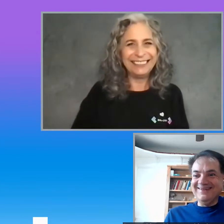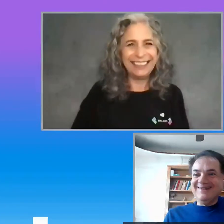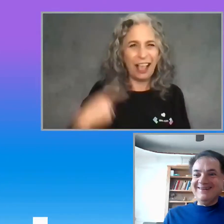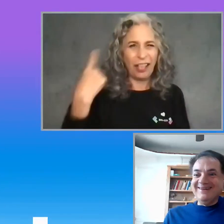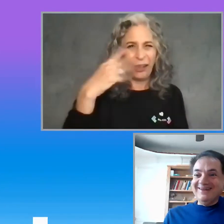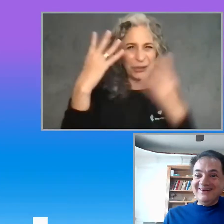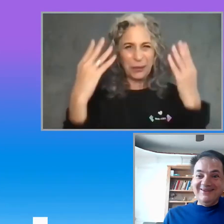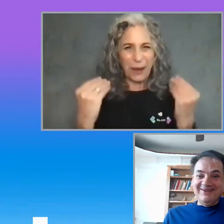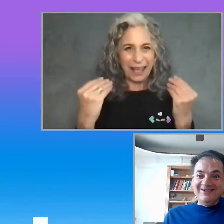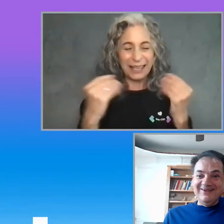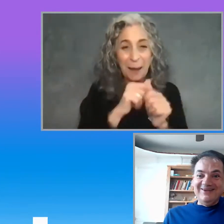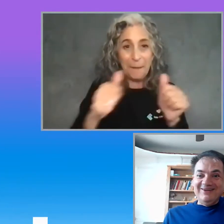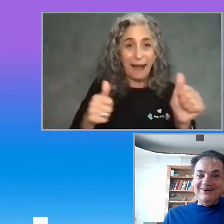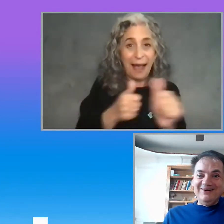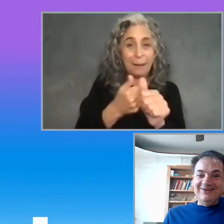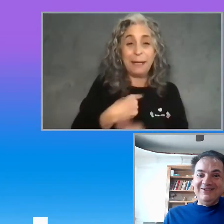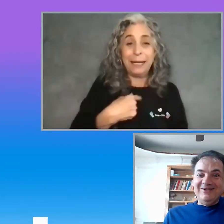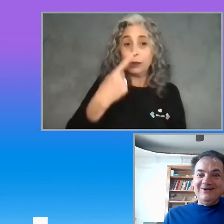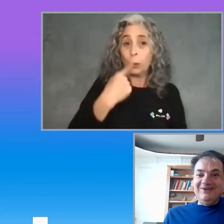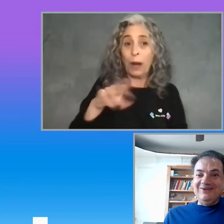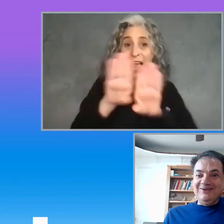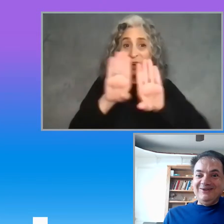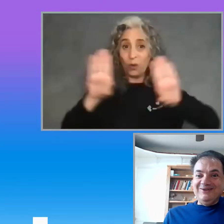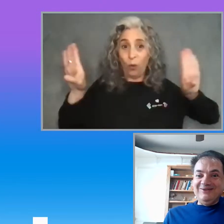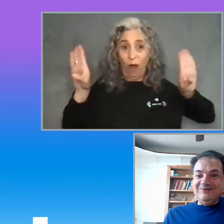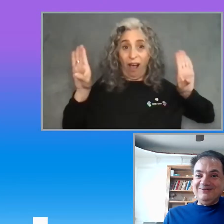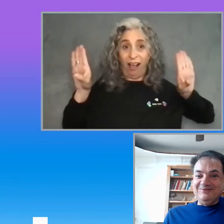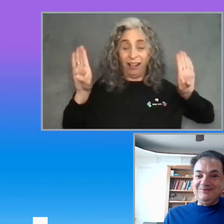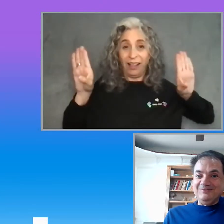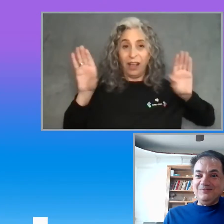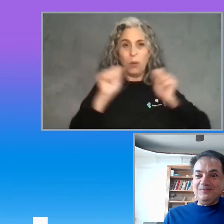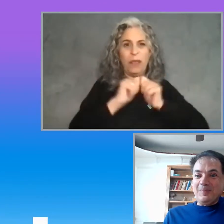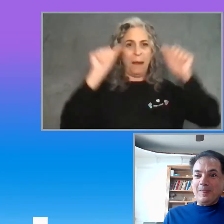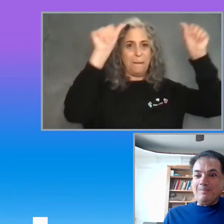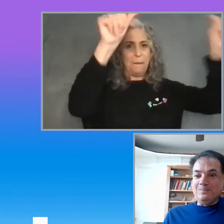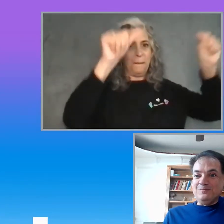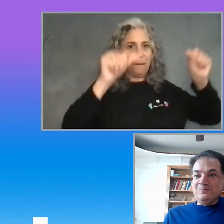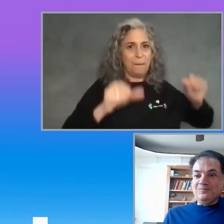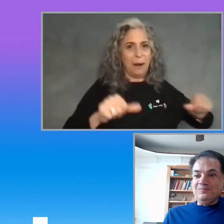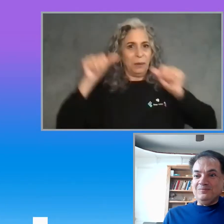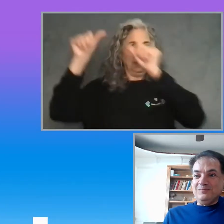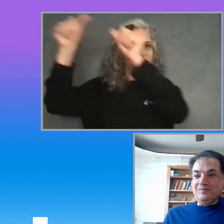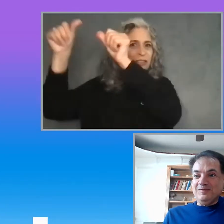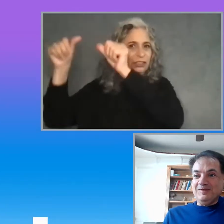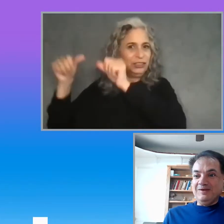behind me is a wall. A red wall